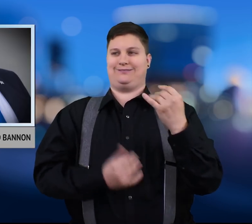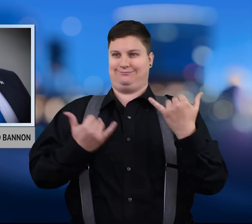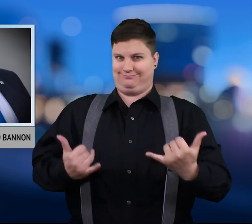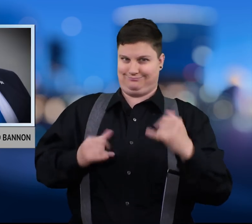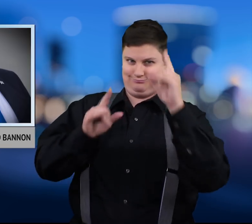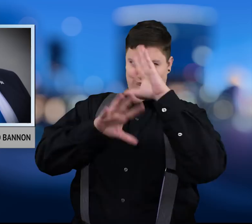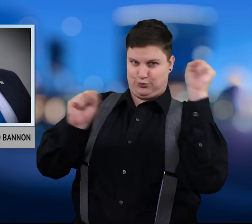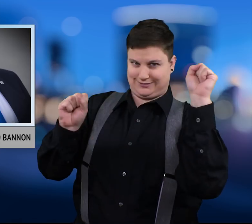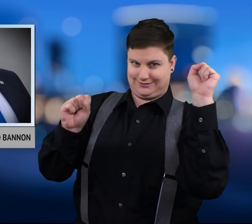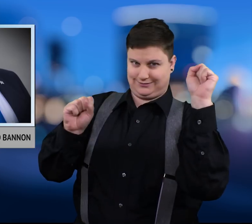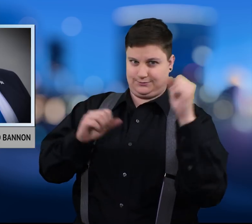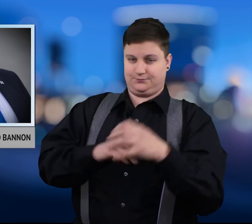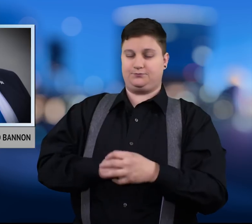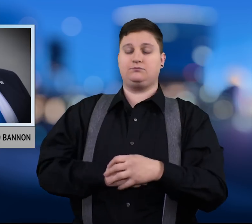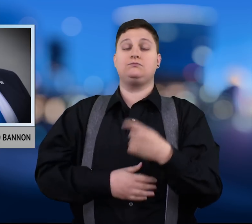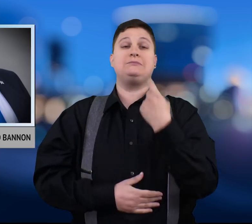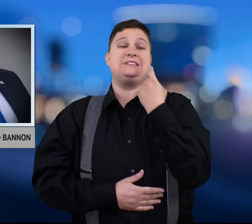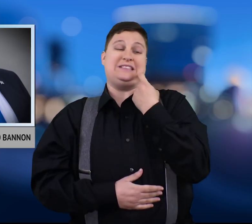and as a president.